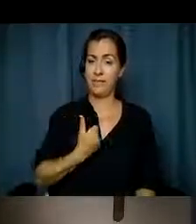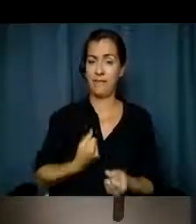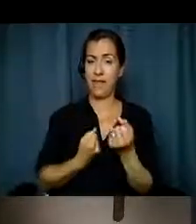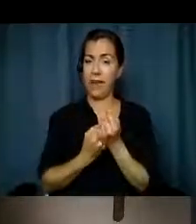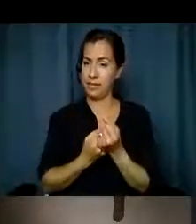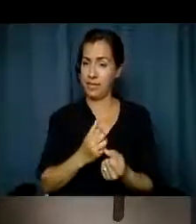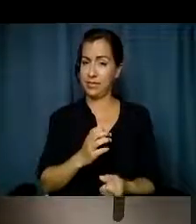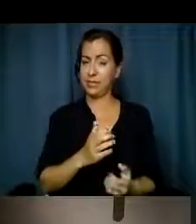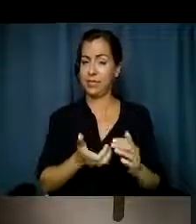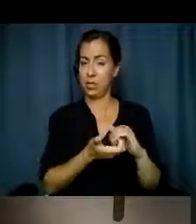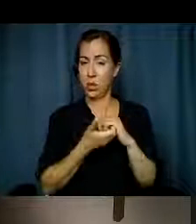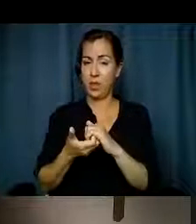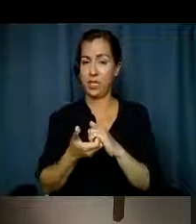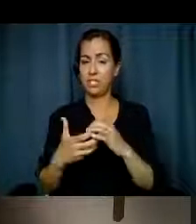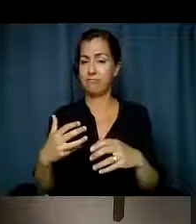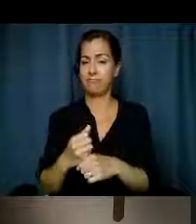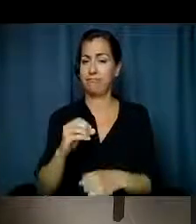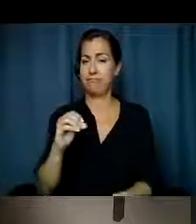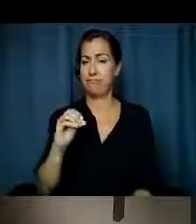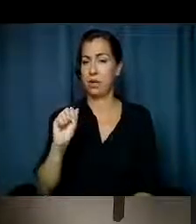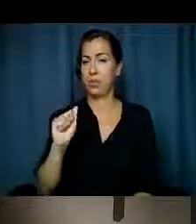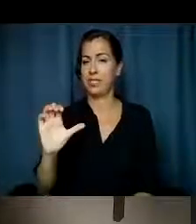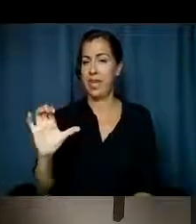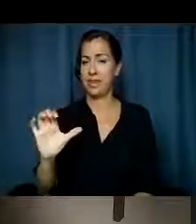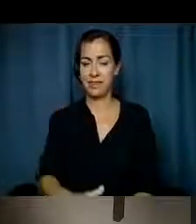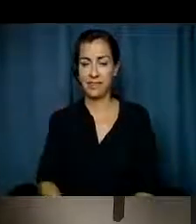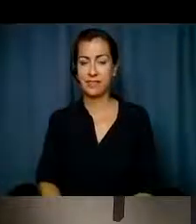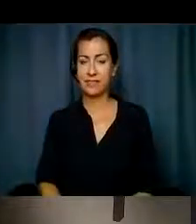part of their community. We also work, when we work on changing,